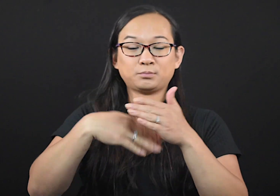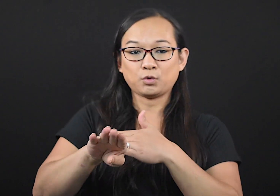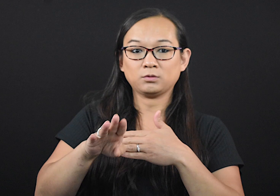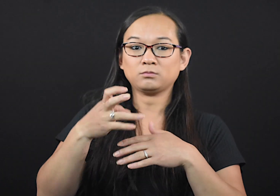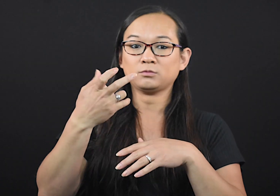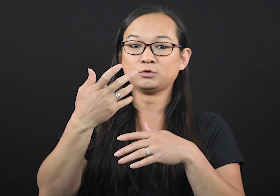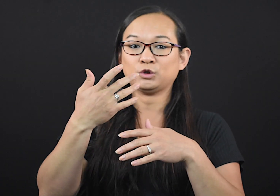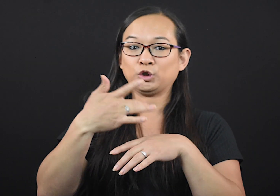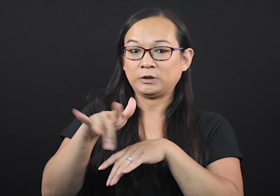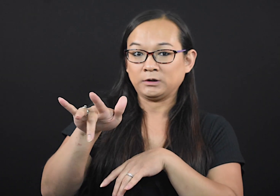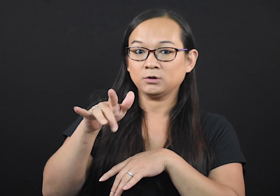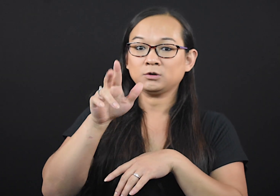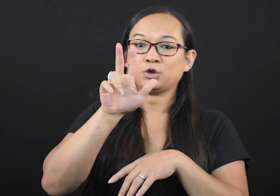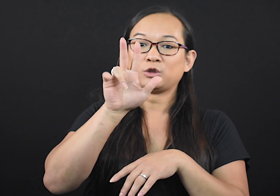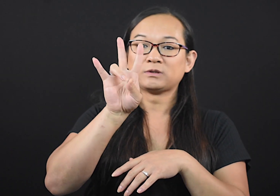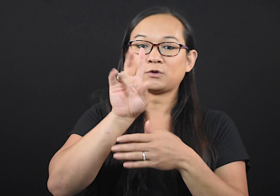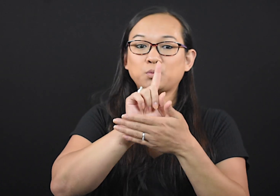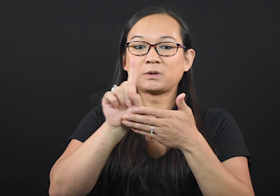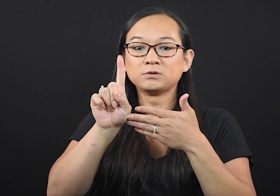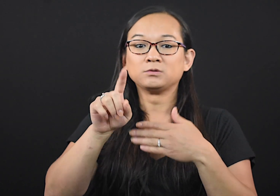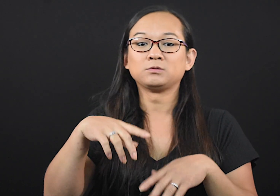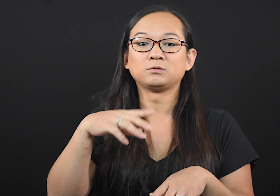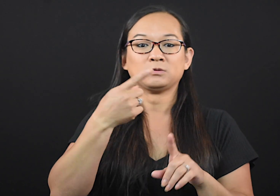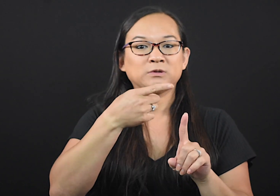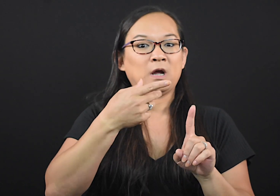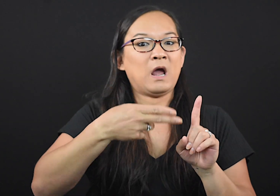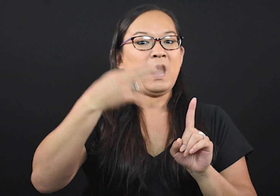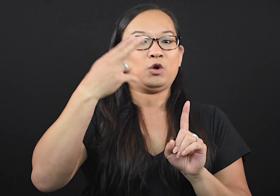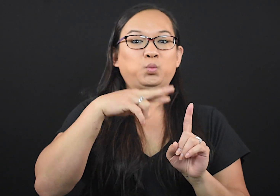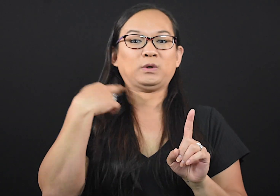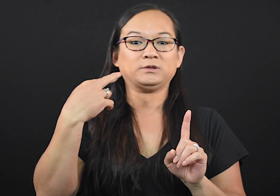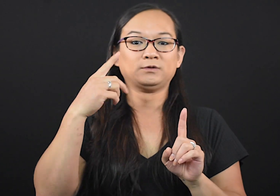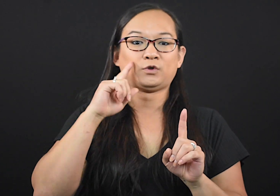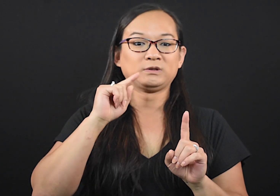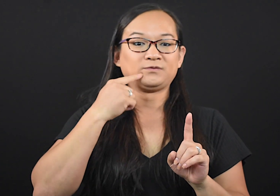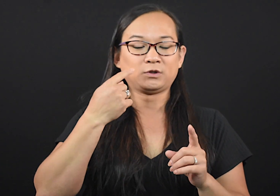conditions and babies born premature (earlier than 37 weeks) might be at